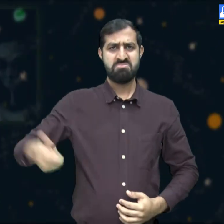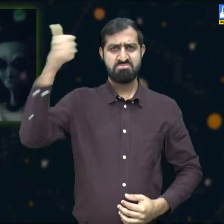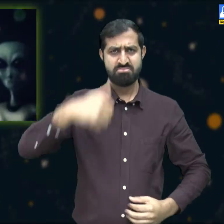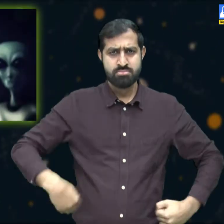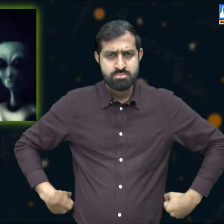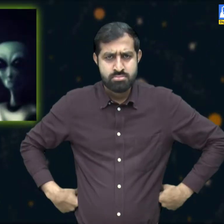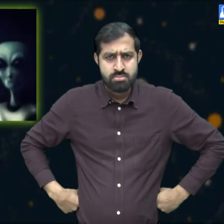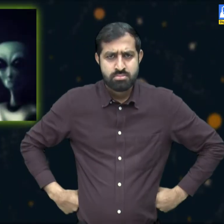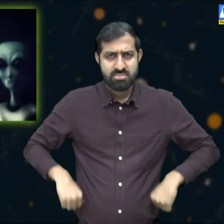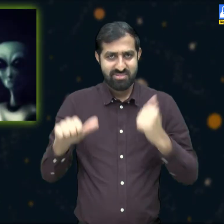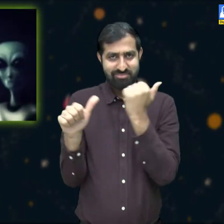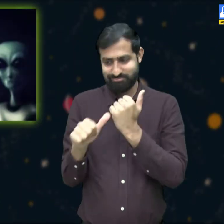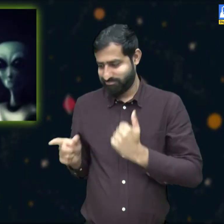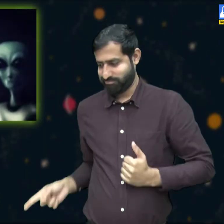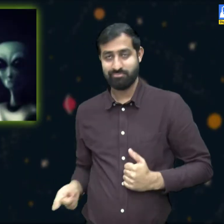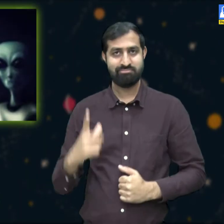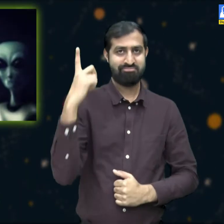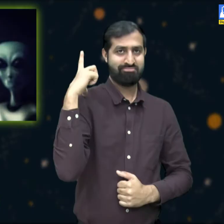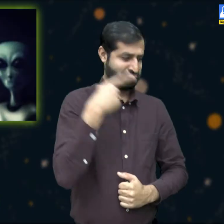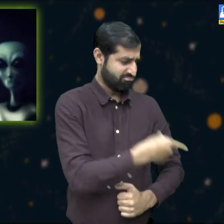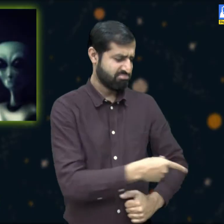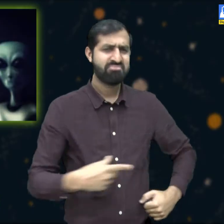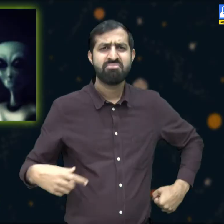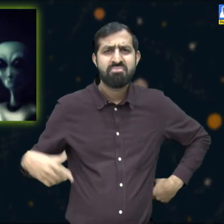The leader Think Tank and Noodle was also there.